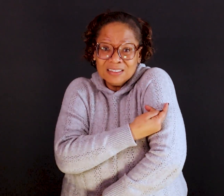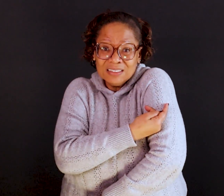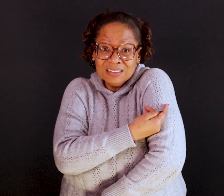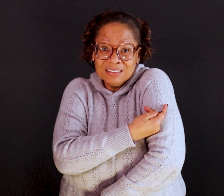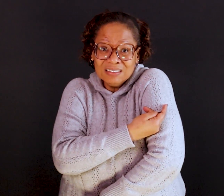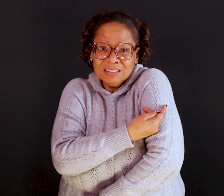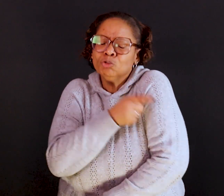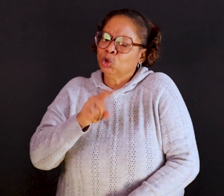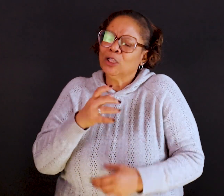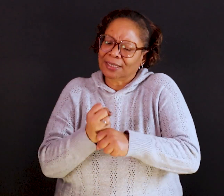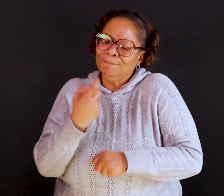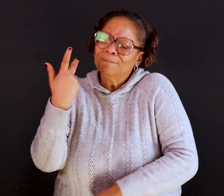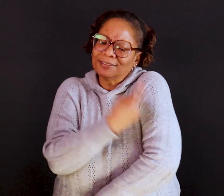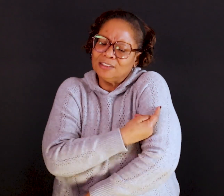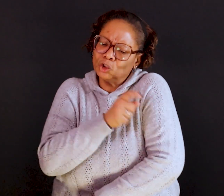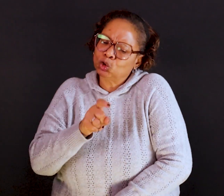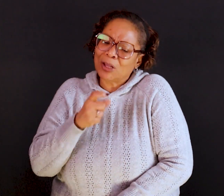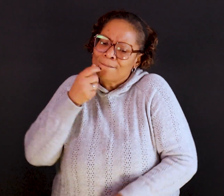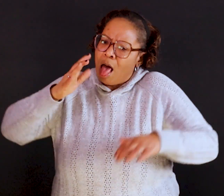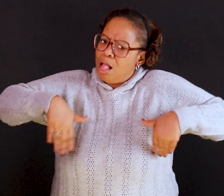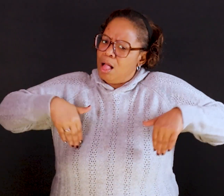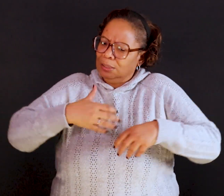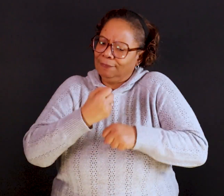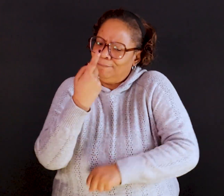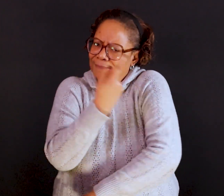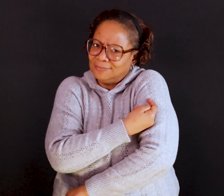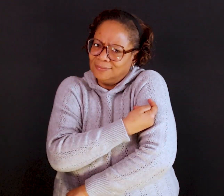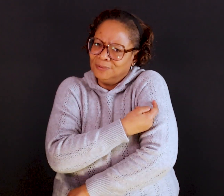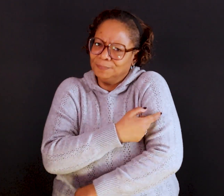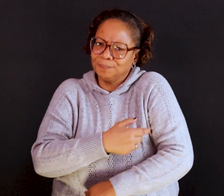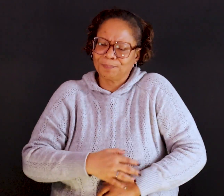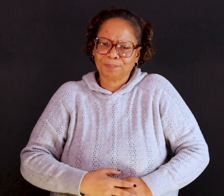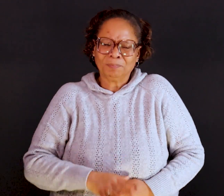They should get vaccinated.